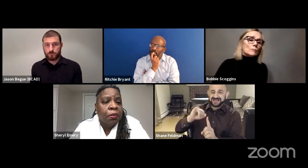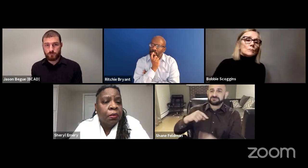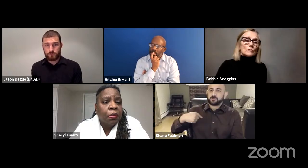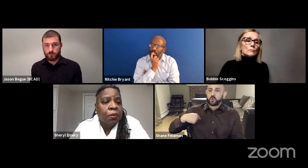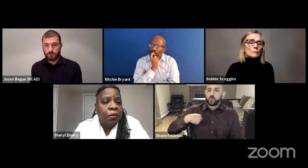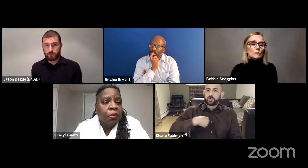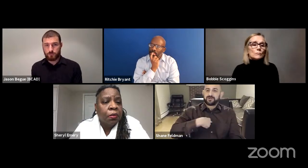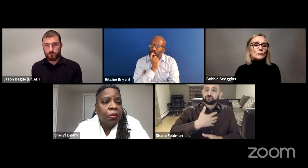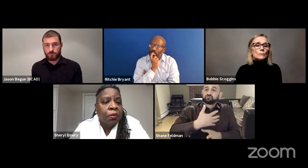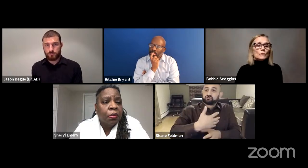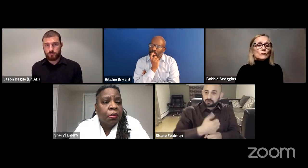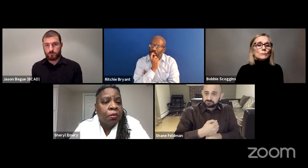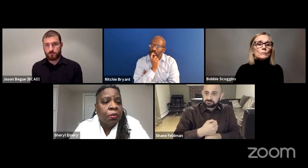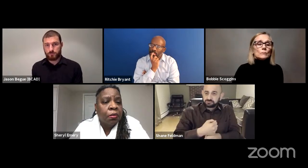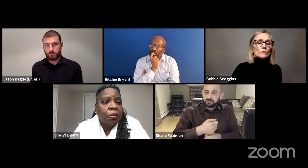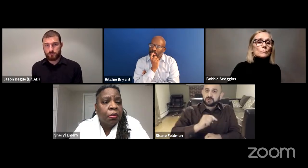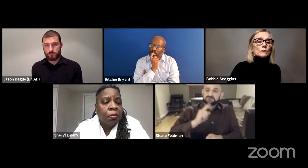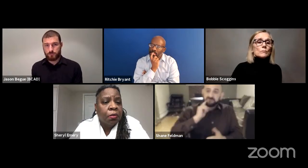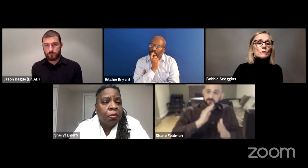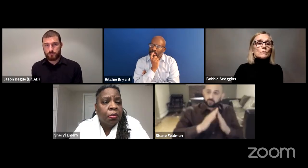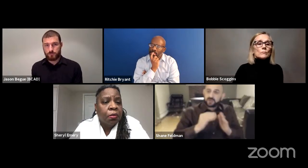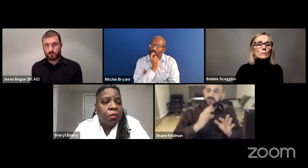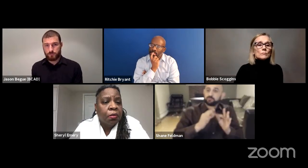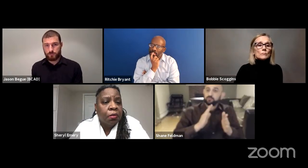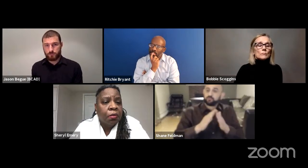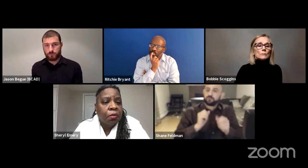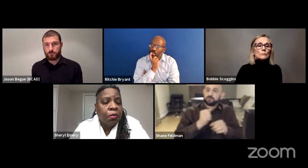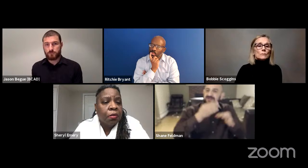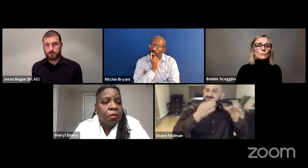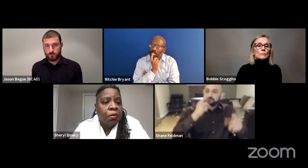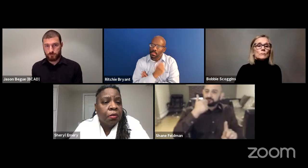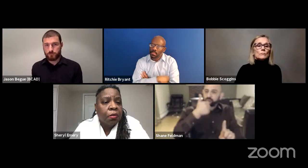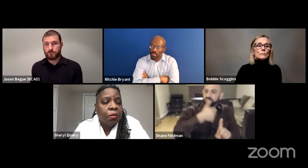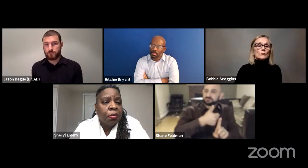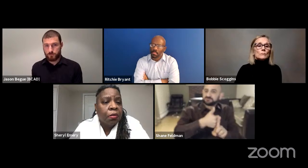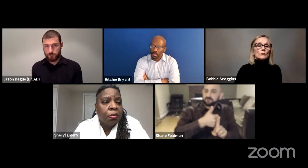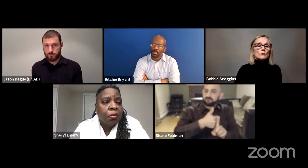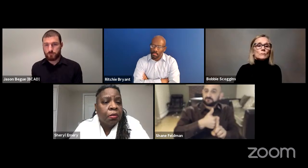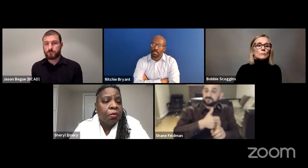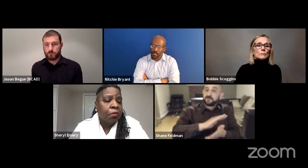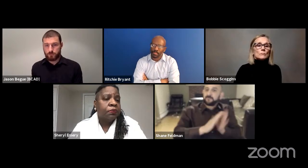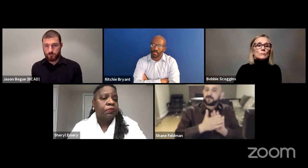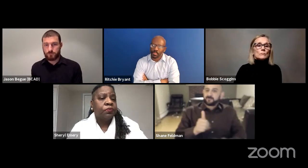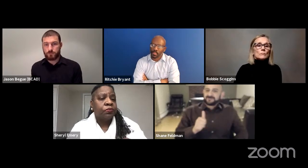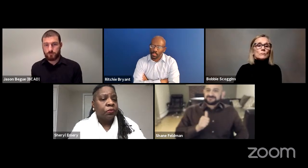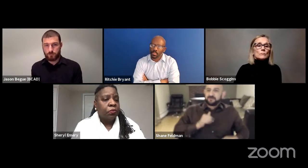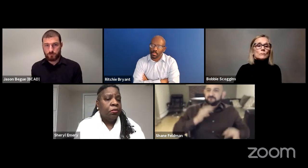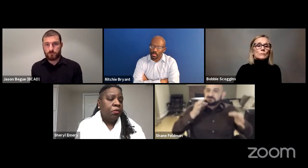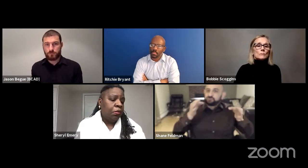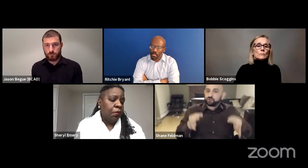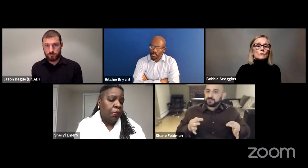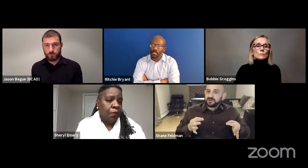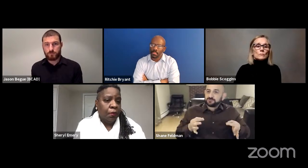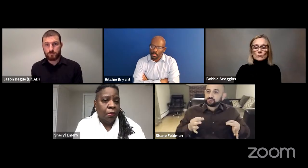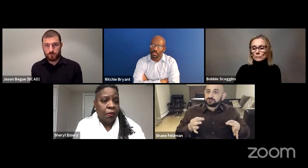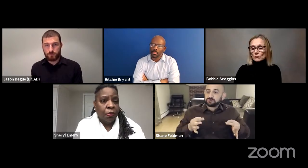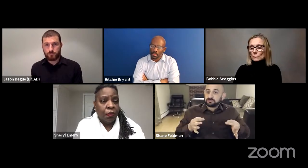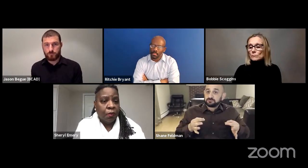why is that all of you want to say is we trust the Deaf community and the interpreter community